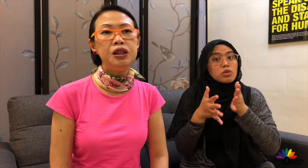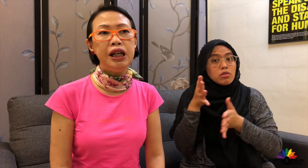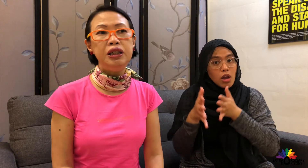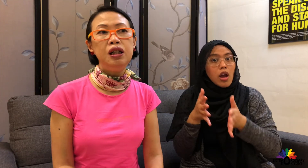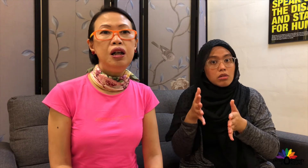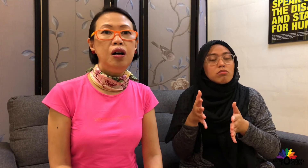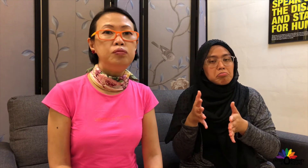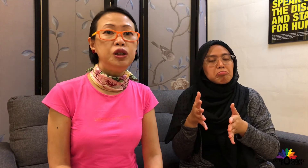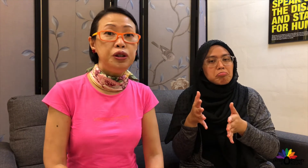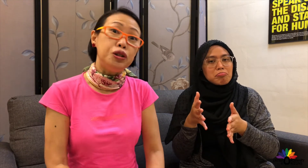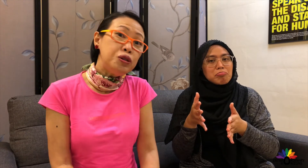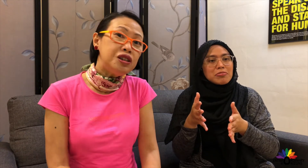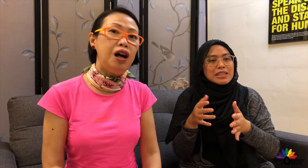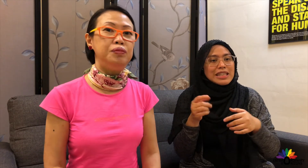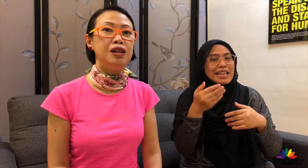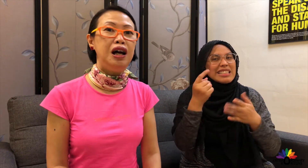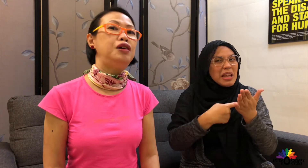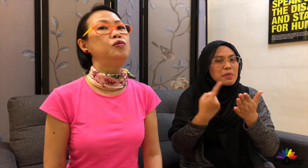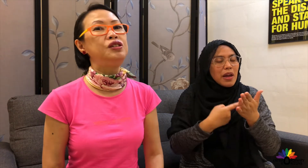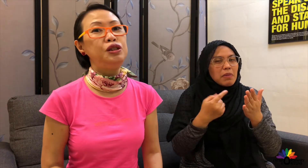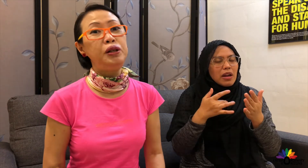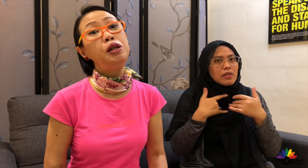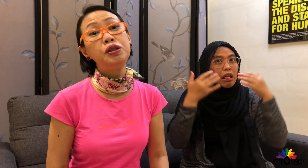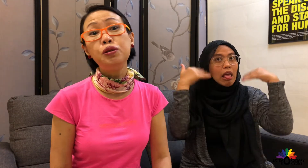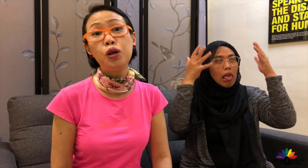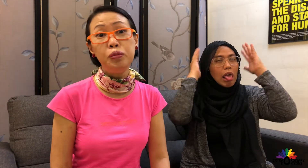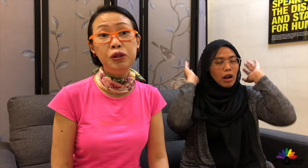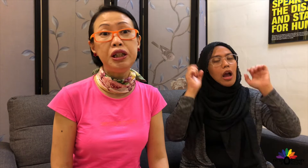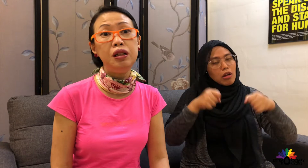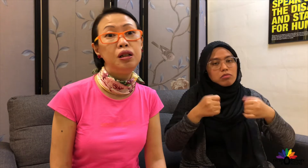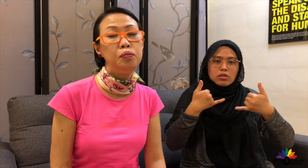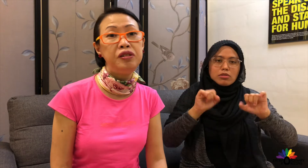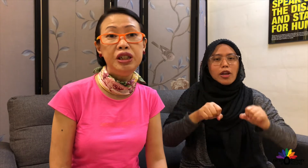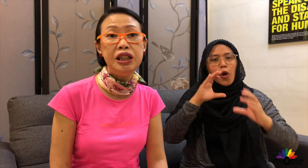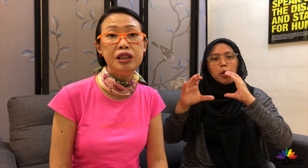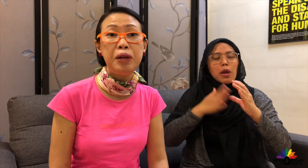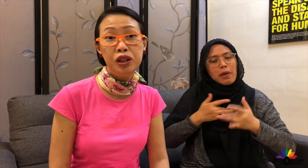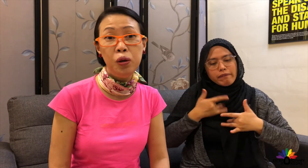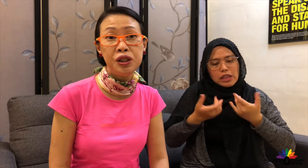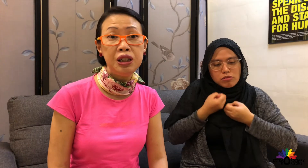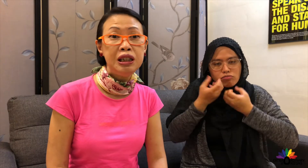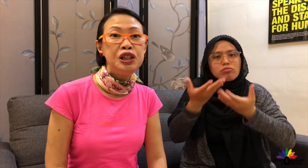then during those times, I will still be able to communicate my feelings and my thoughts.